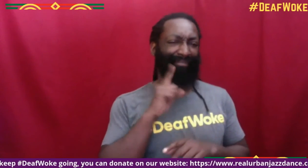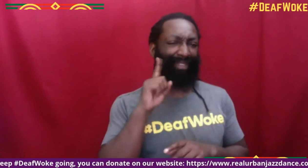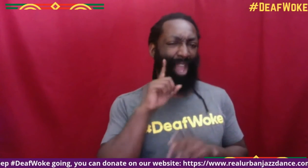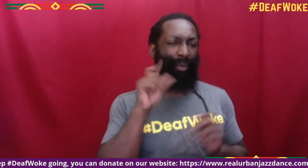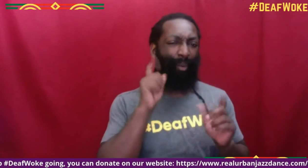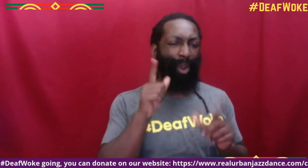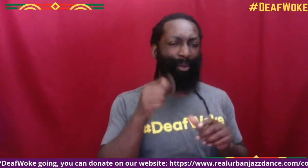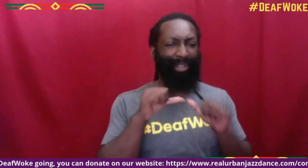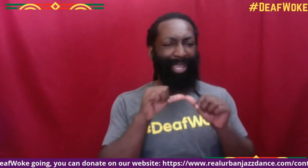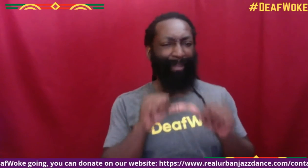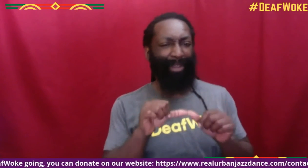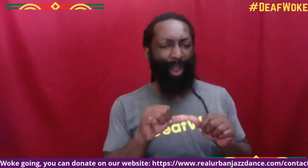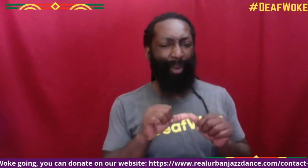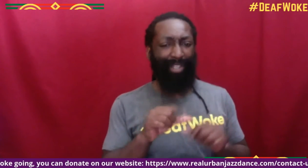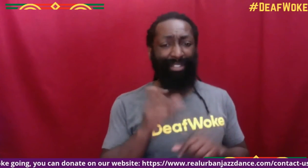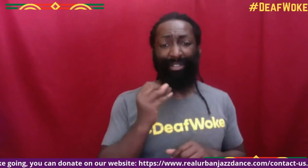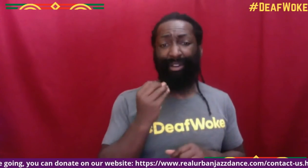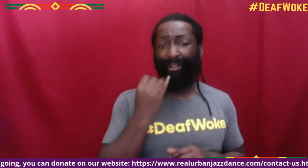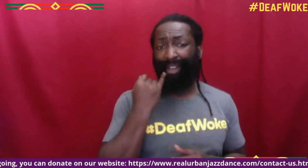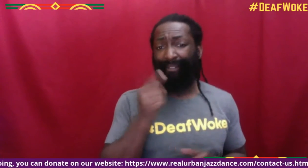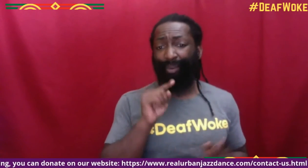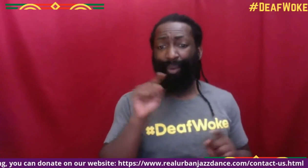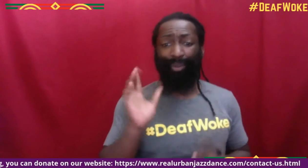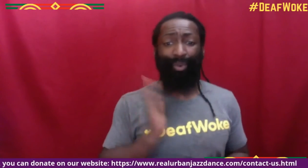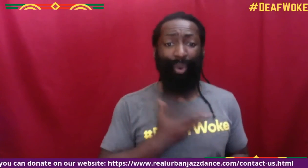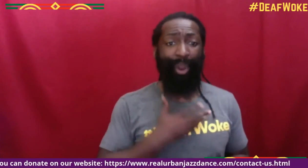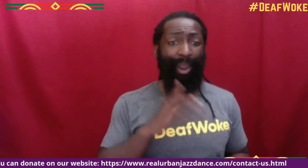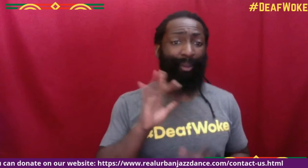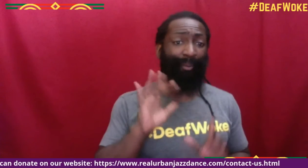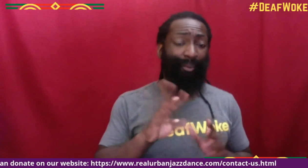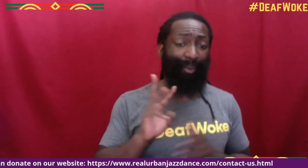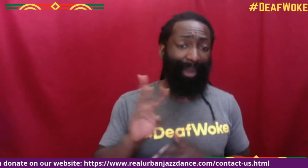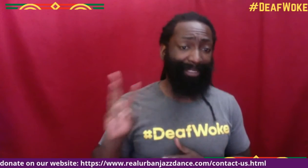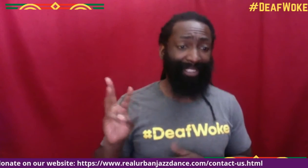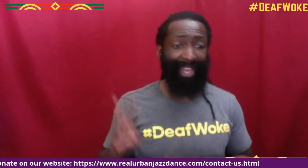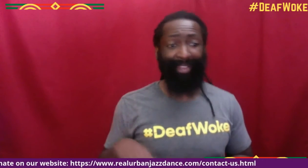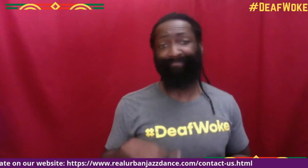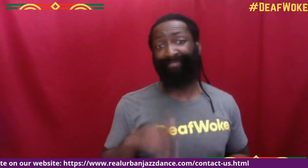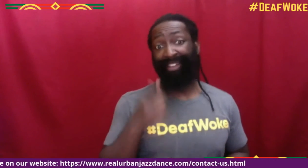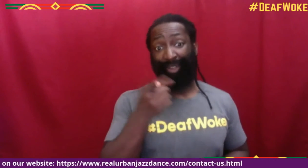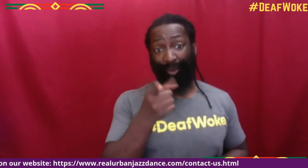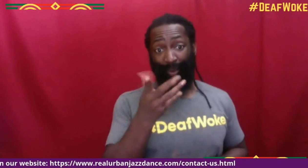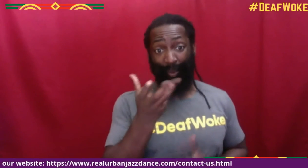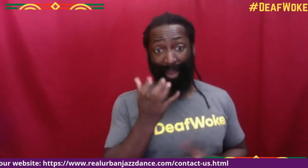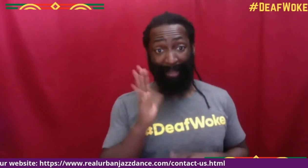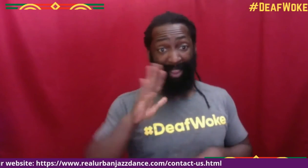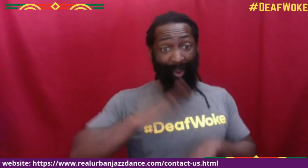You know we want this platform to keep going we want "Deaf Woke" to last.